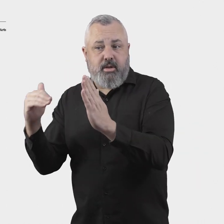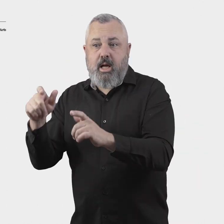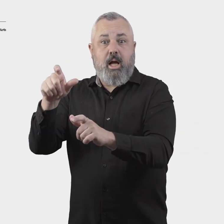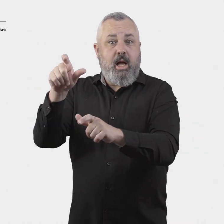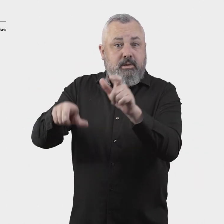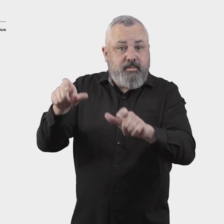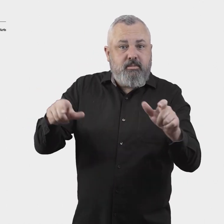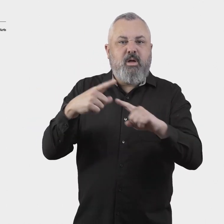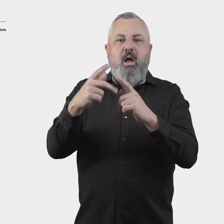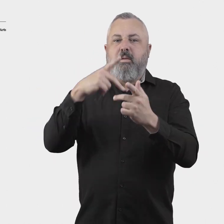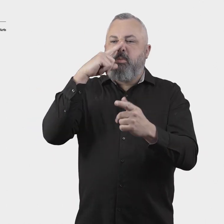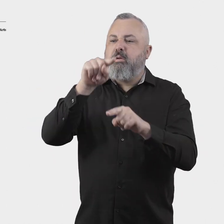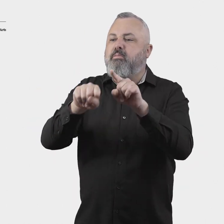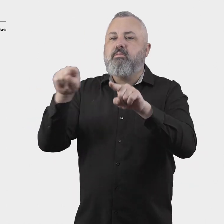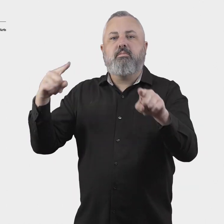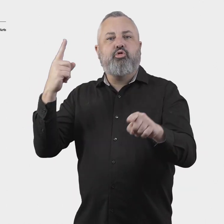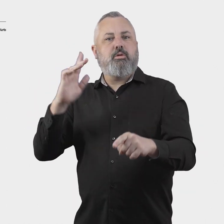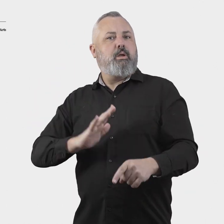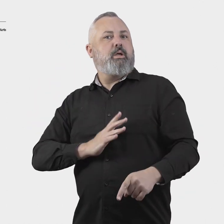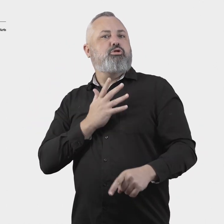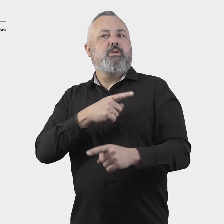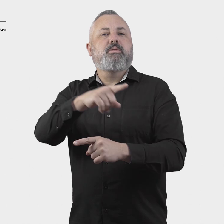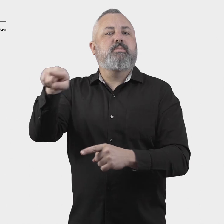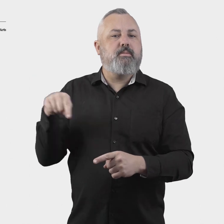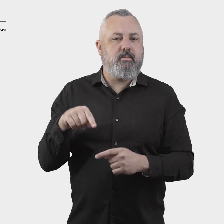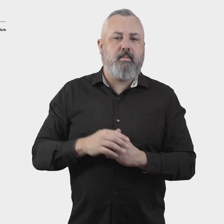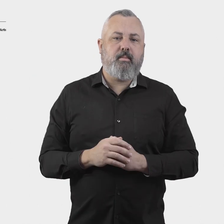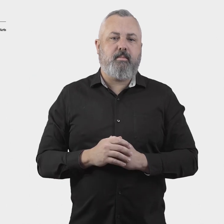aviation customers, and other interested stakeholders.